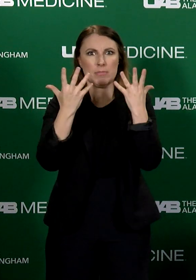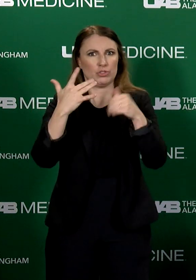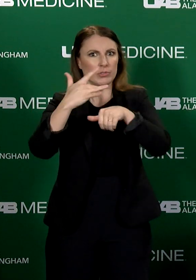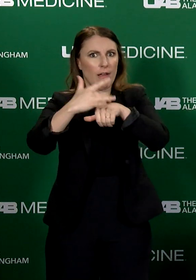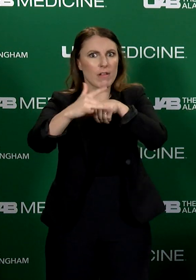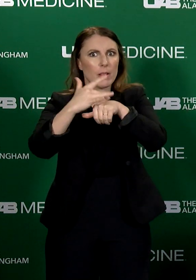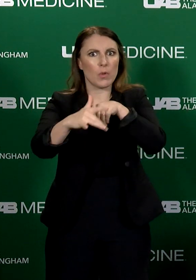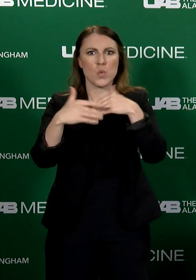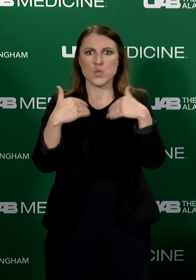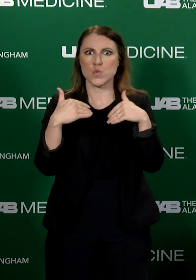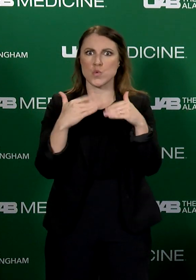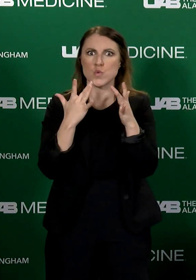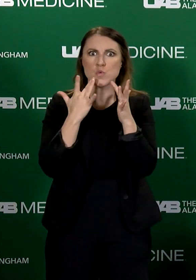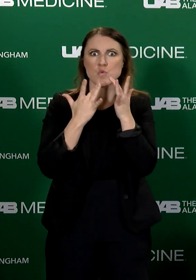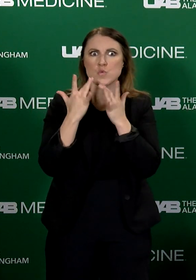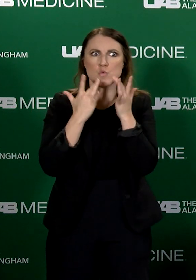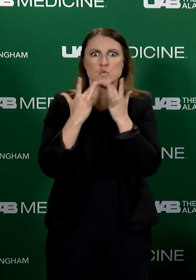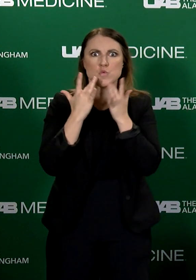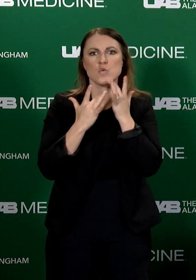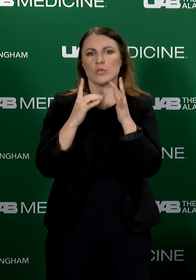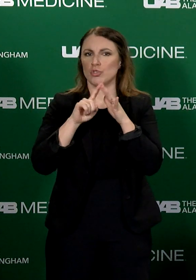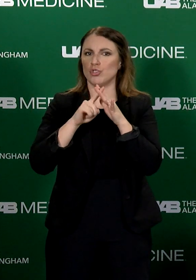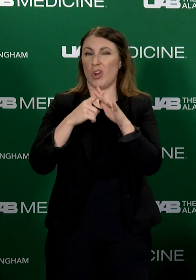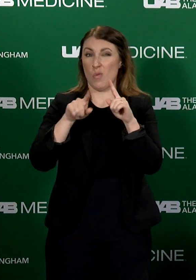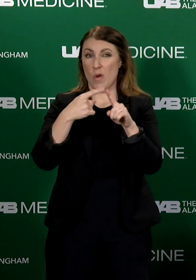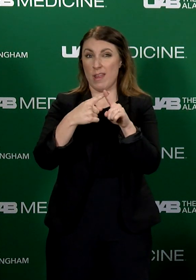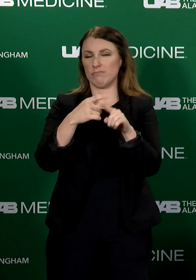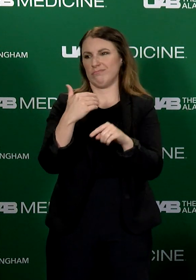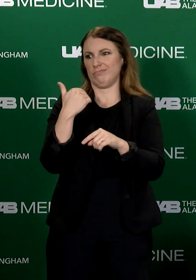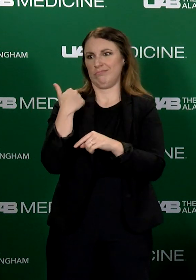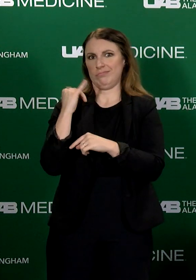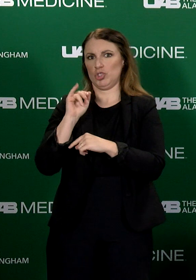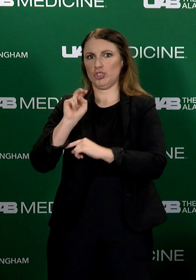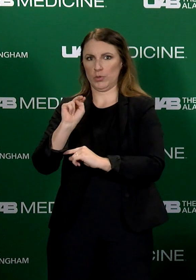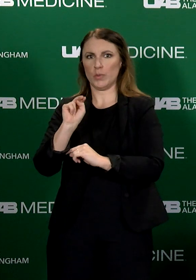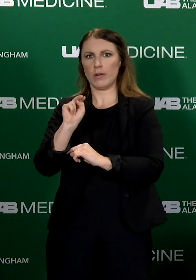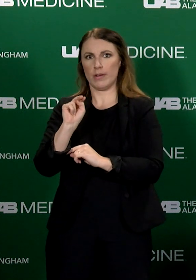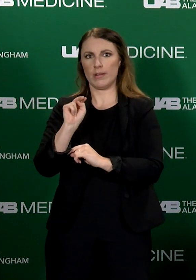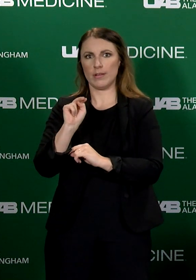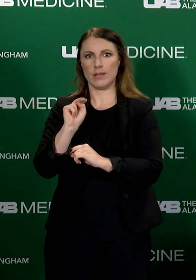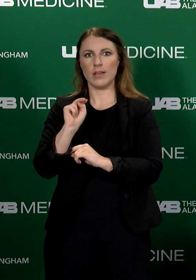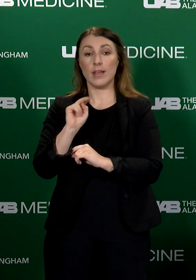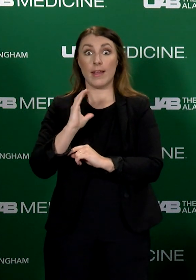really escalated in January and to that end we actually began our program and we